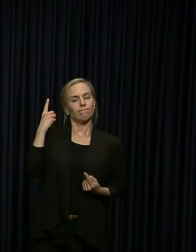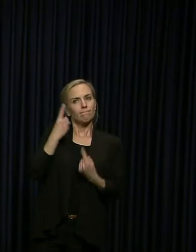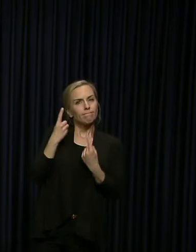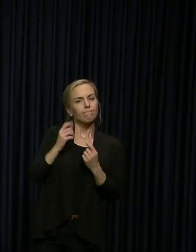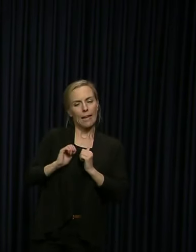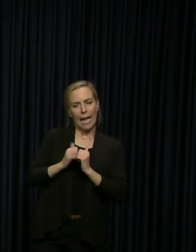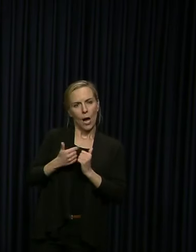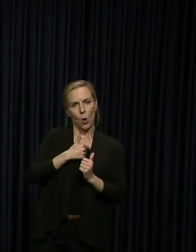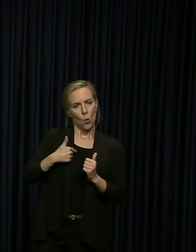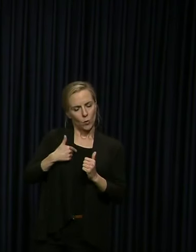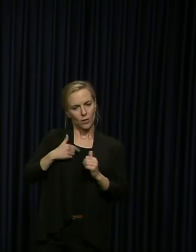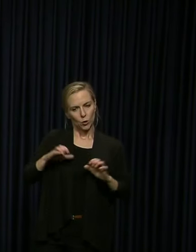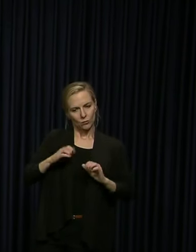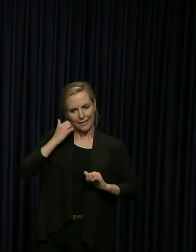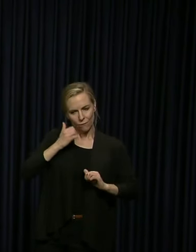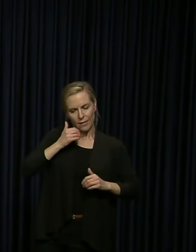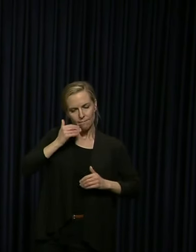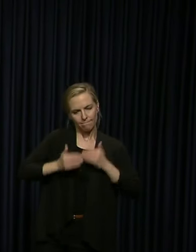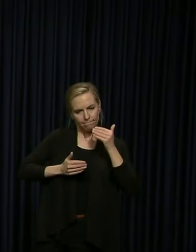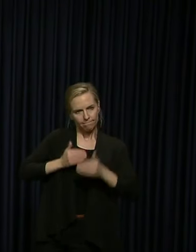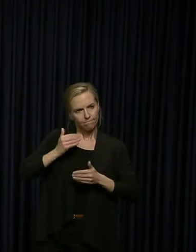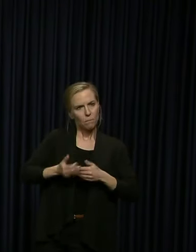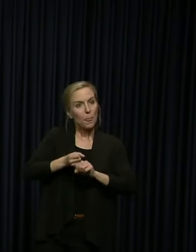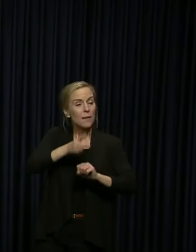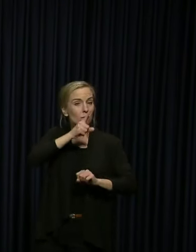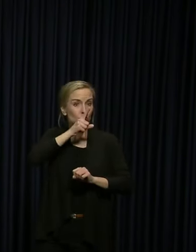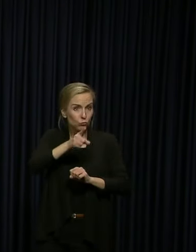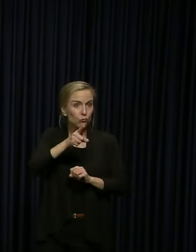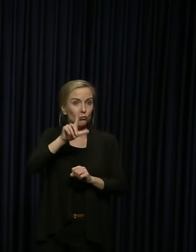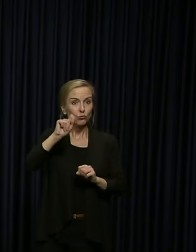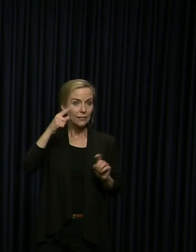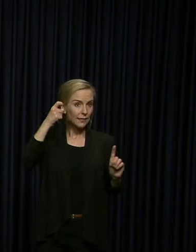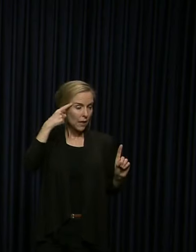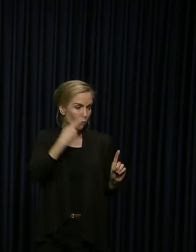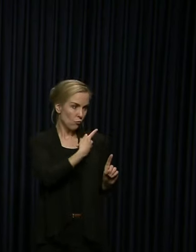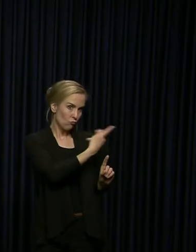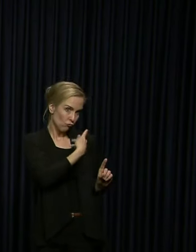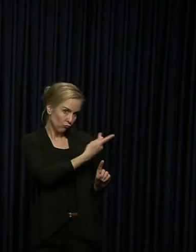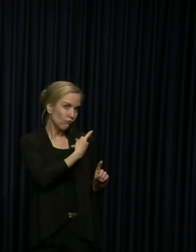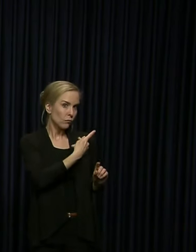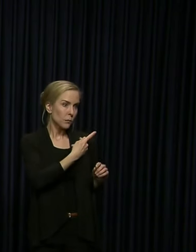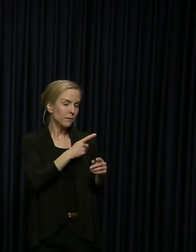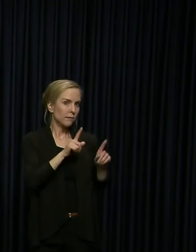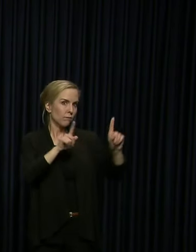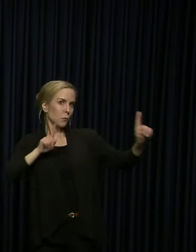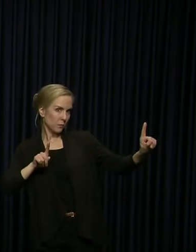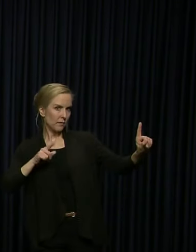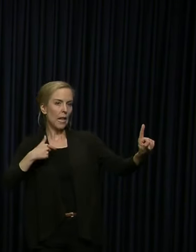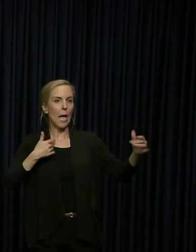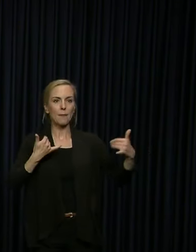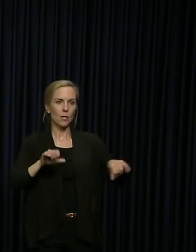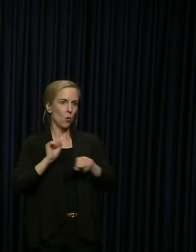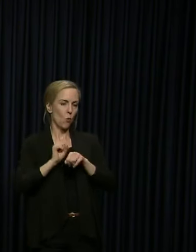3200 DEATHS. LET ME JUST POINT OUT THAT'S A BIG SPREAD. THOSE ARE KENTUCKIANS.